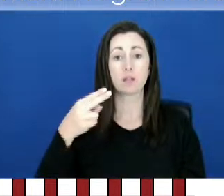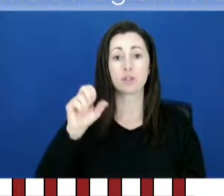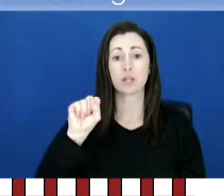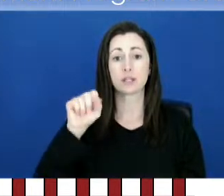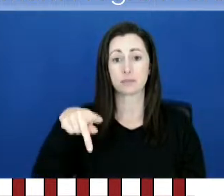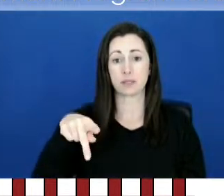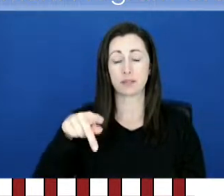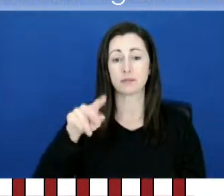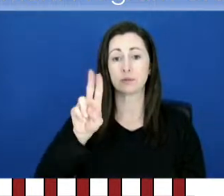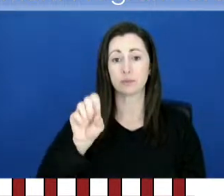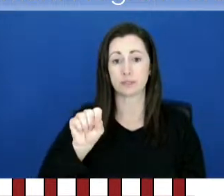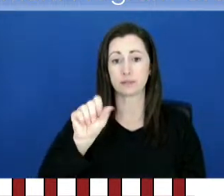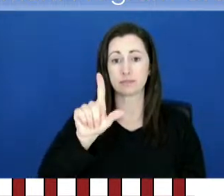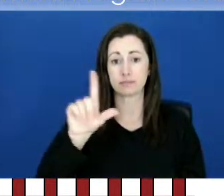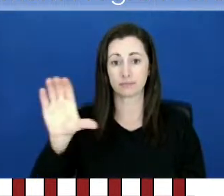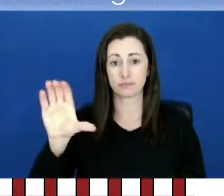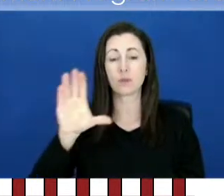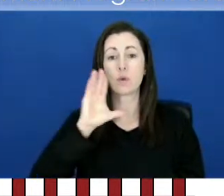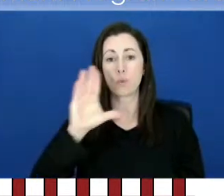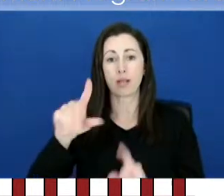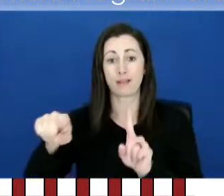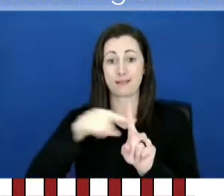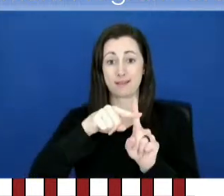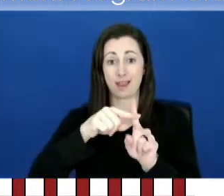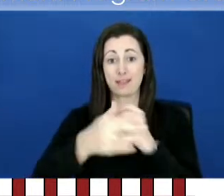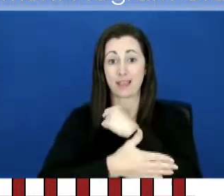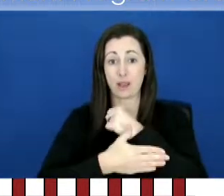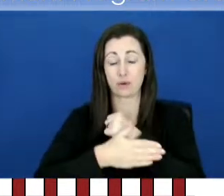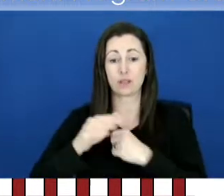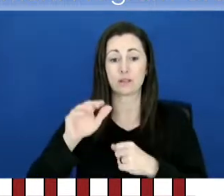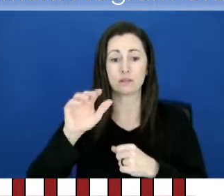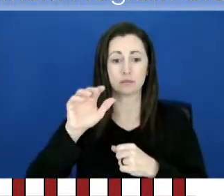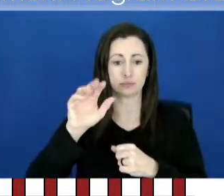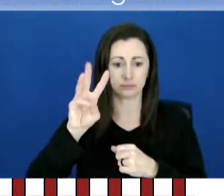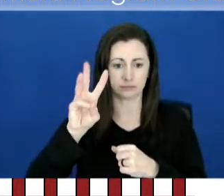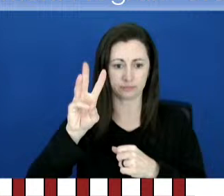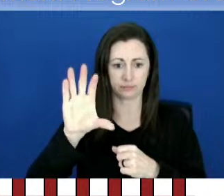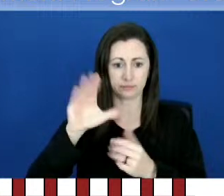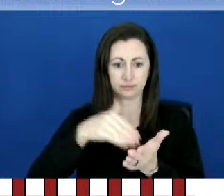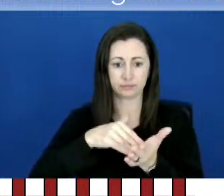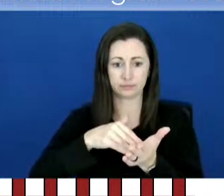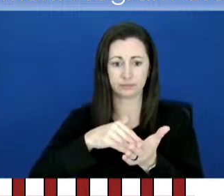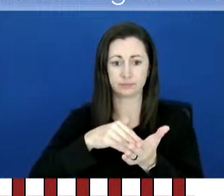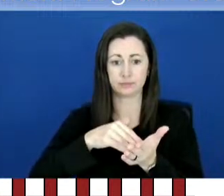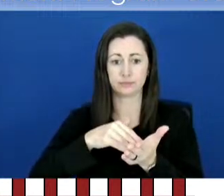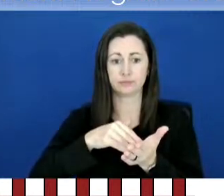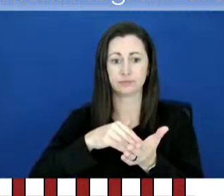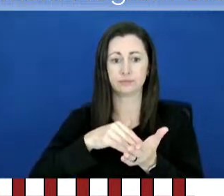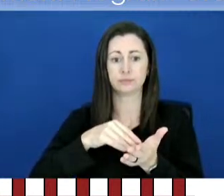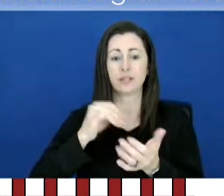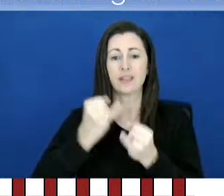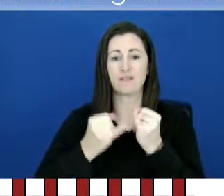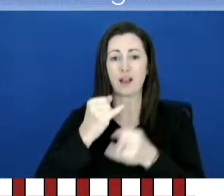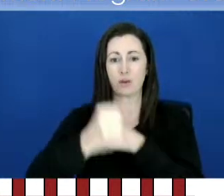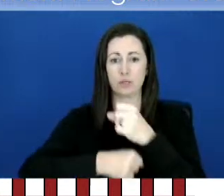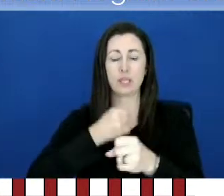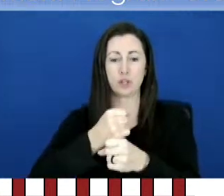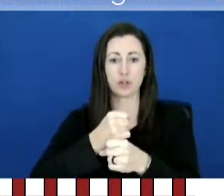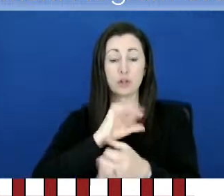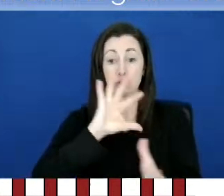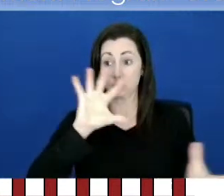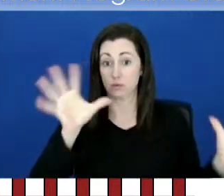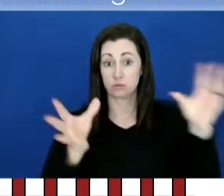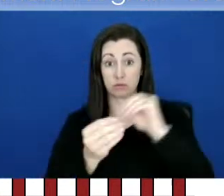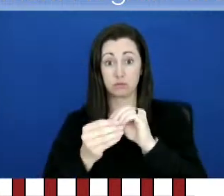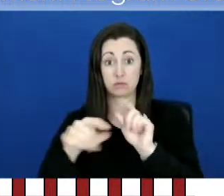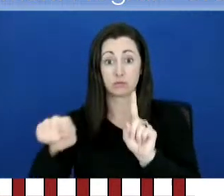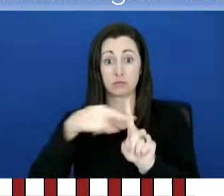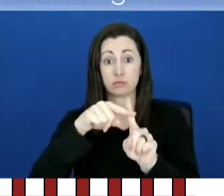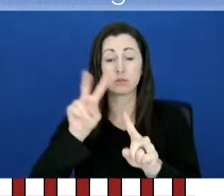YEAR THREE.